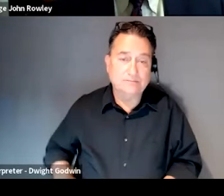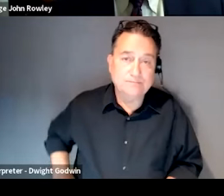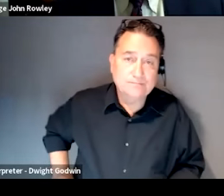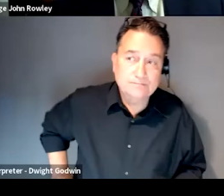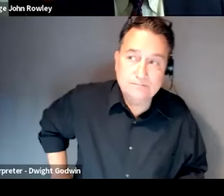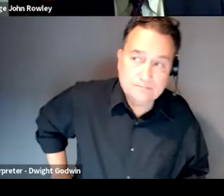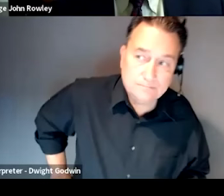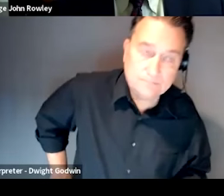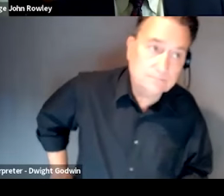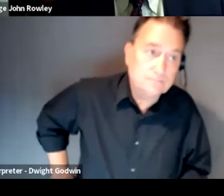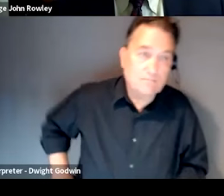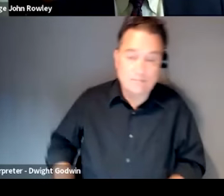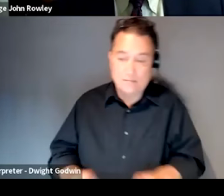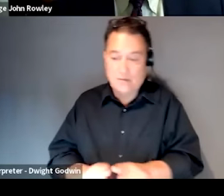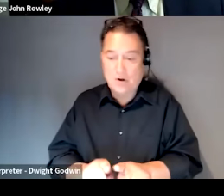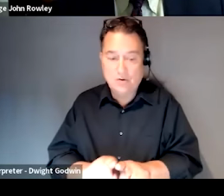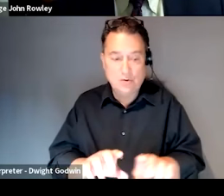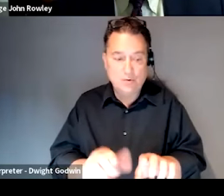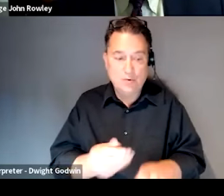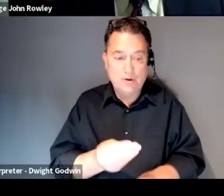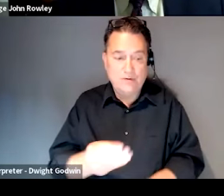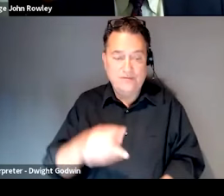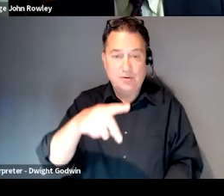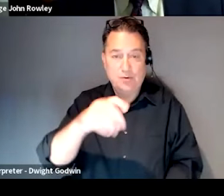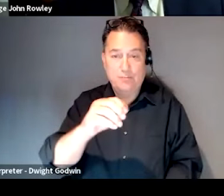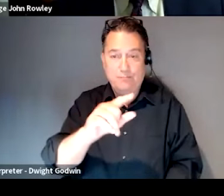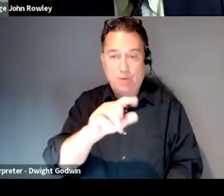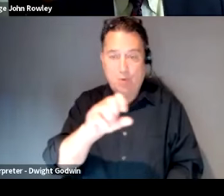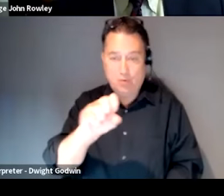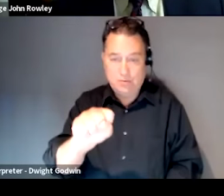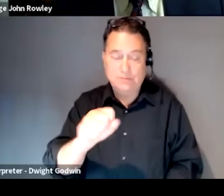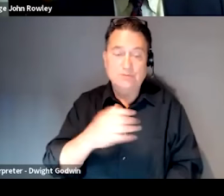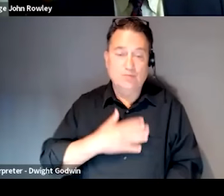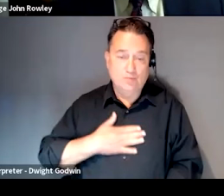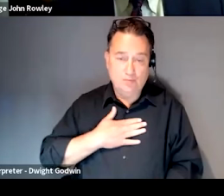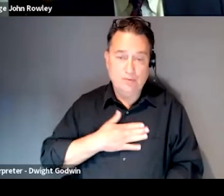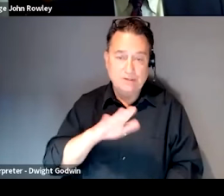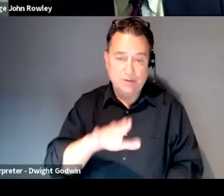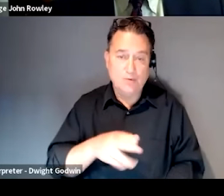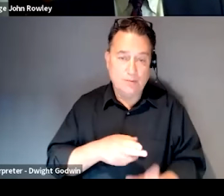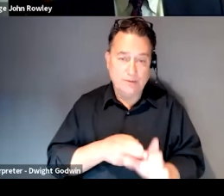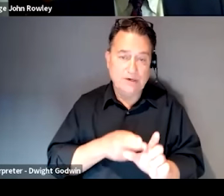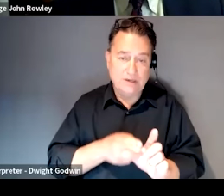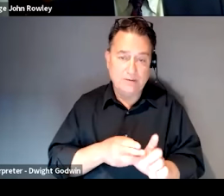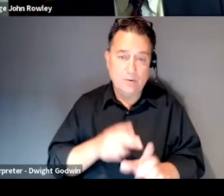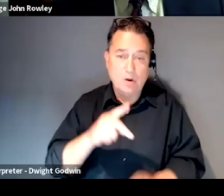We'll also be conducting a couple of polls throughout the event and appreciate your participation. When you see a poll pop up,